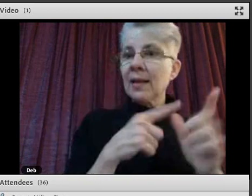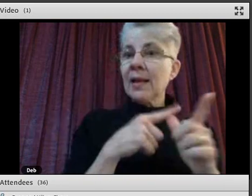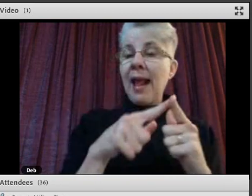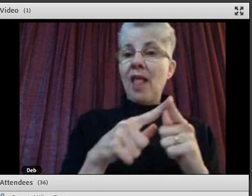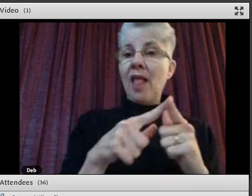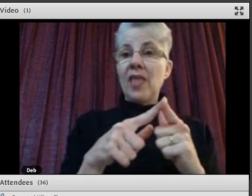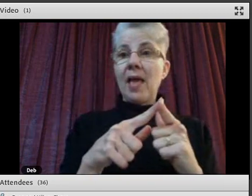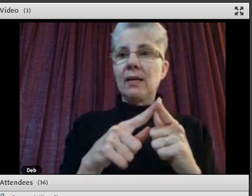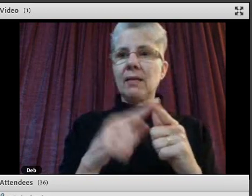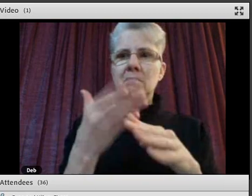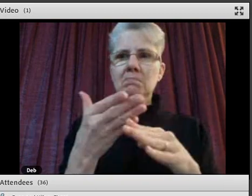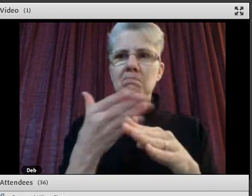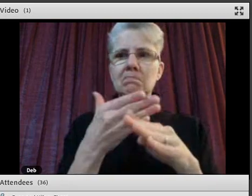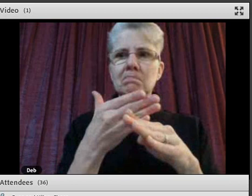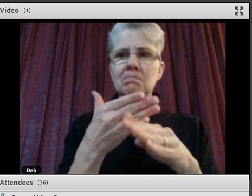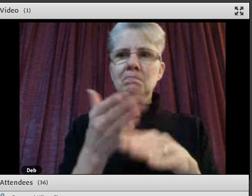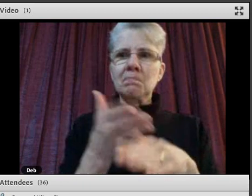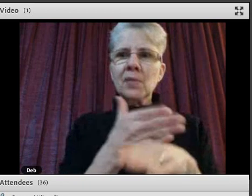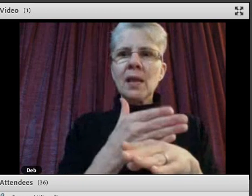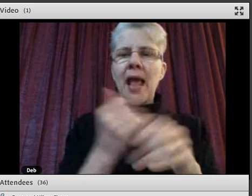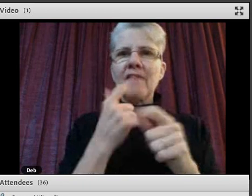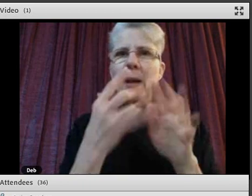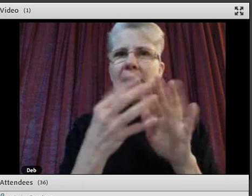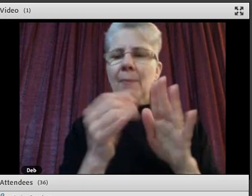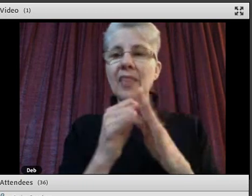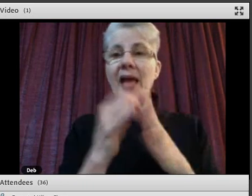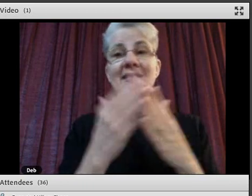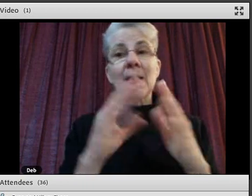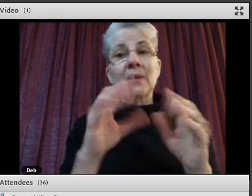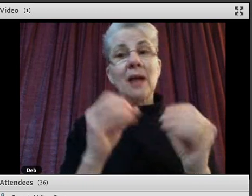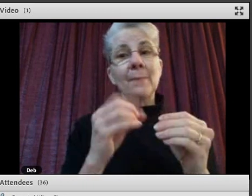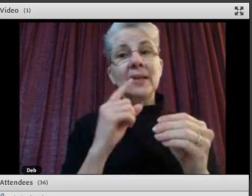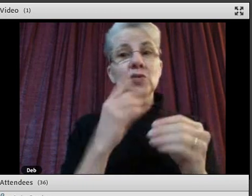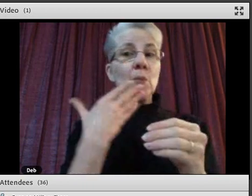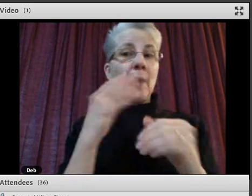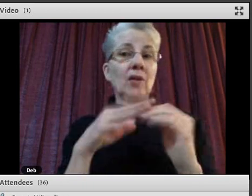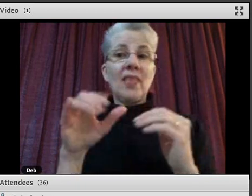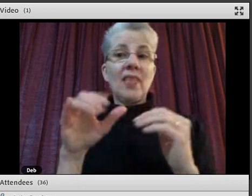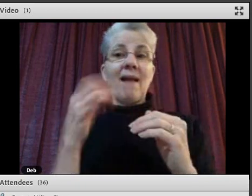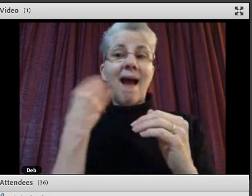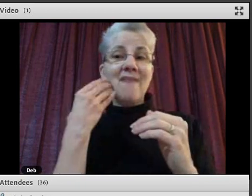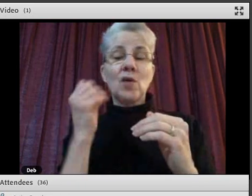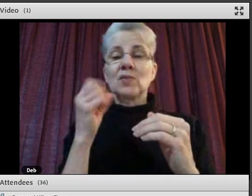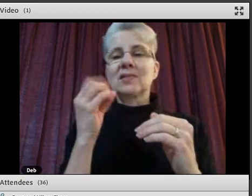And then, iPhone got a little bit better. And then, everybody copied that. And then, some companies did a little bit better than iPhone.